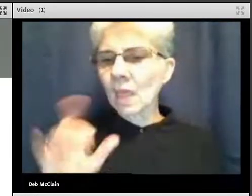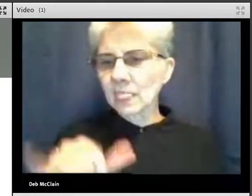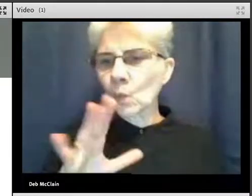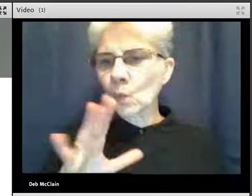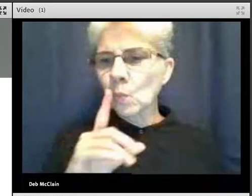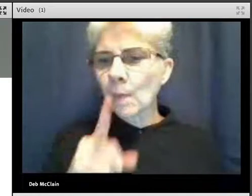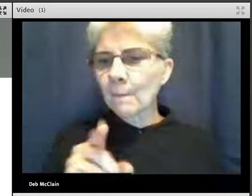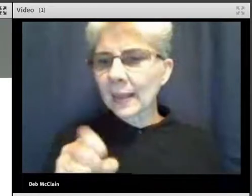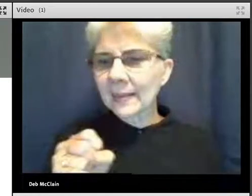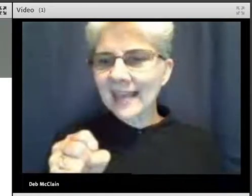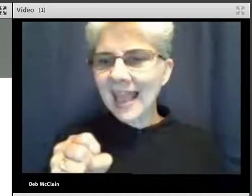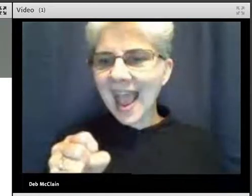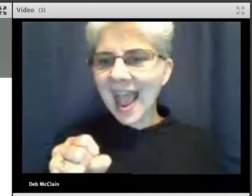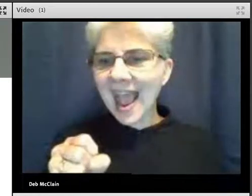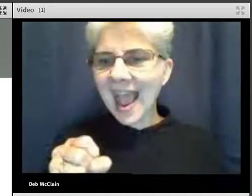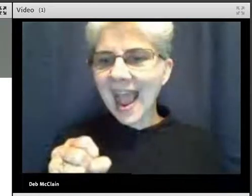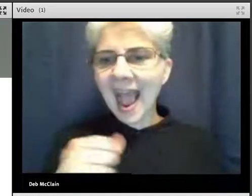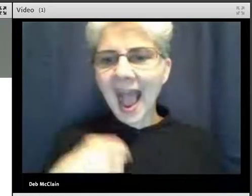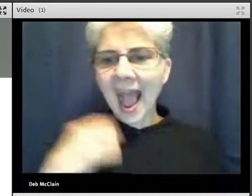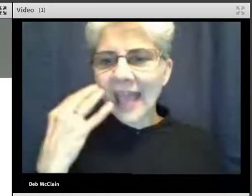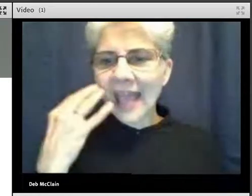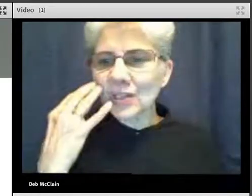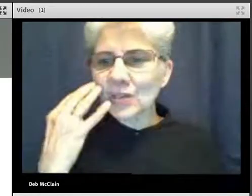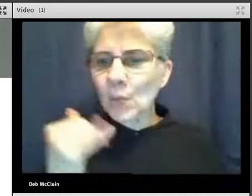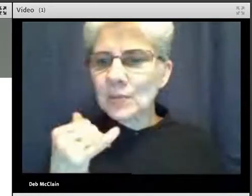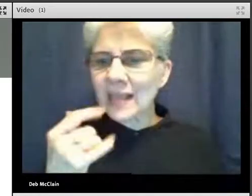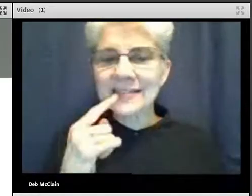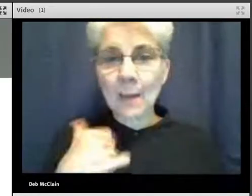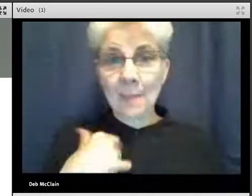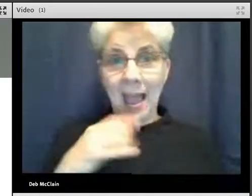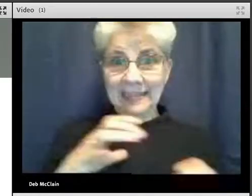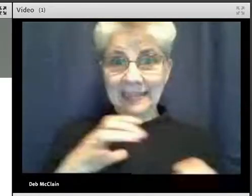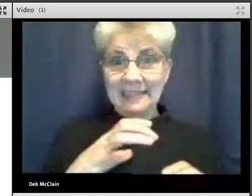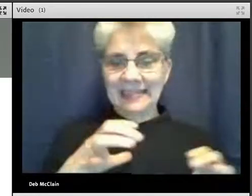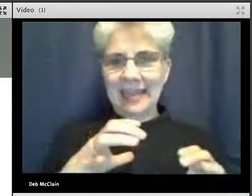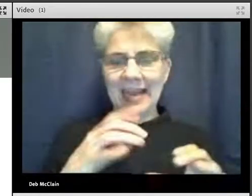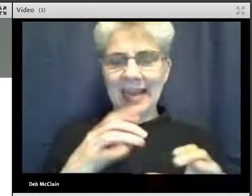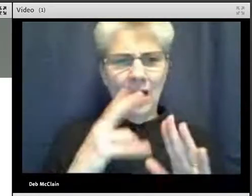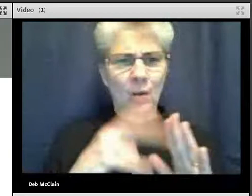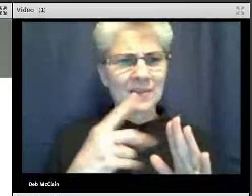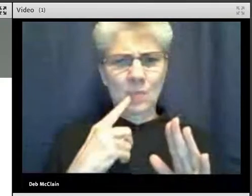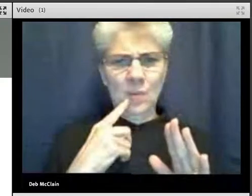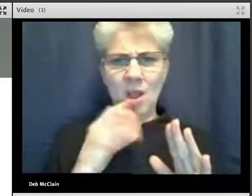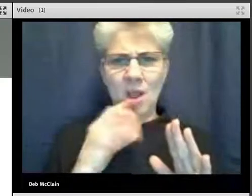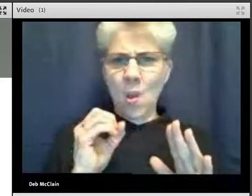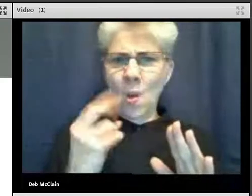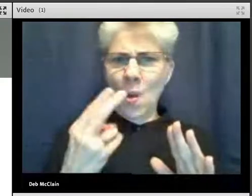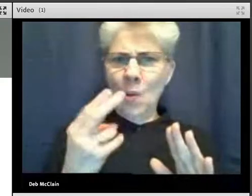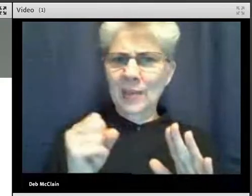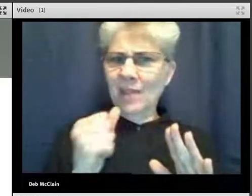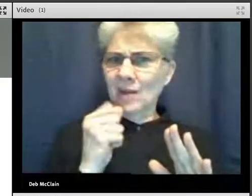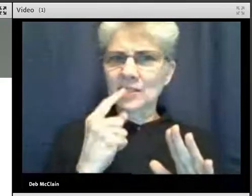Yeah, it would be, yes. I know, I mean, it's like something that I did in the beginning and then I read something and I went,